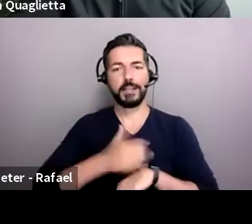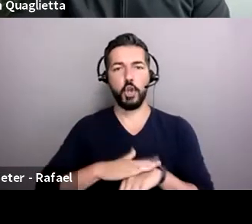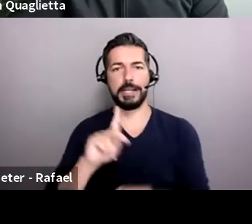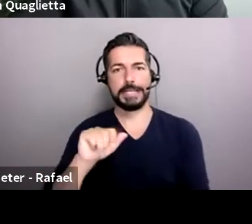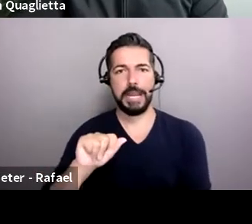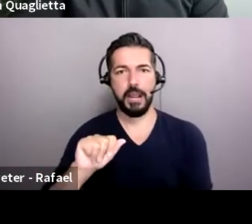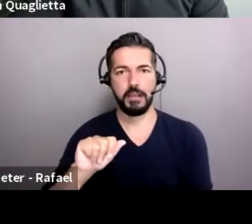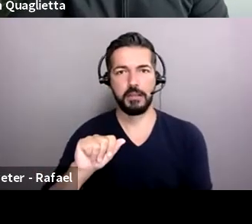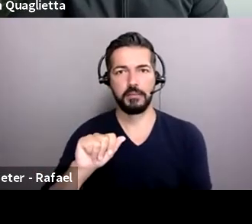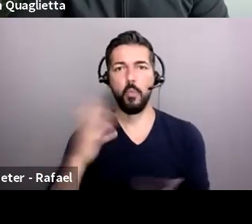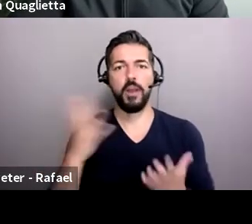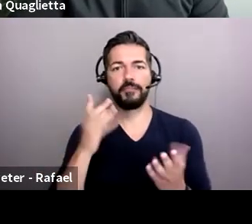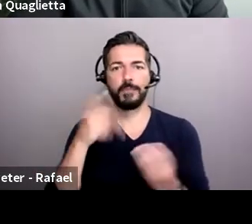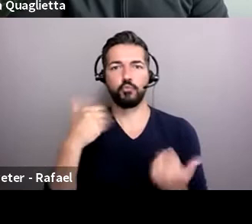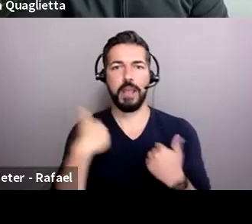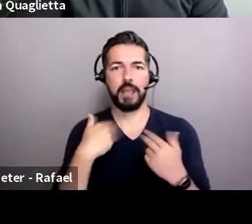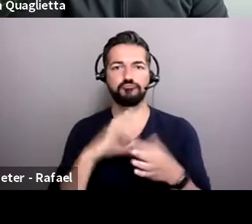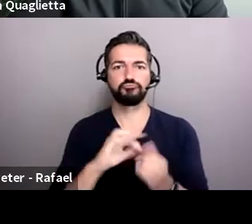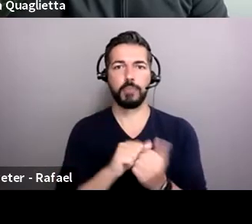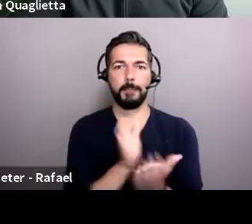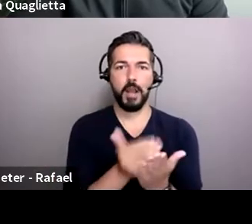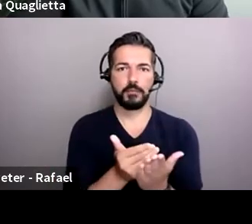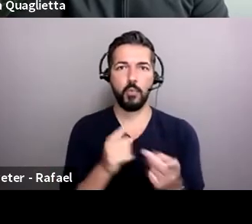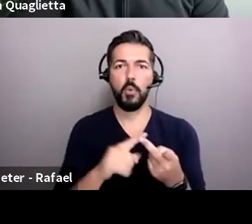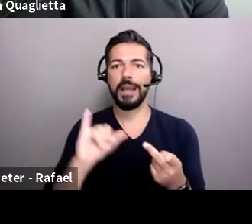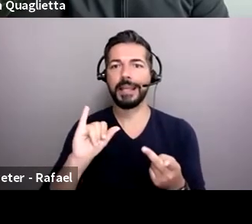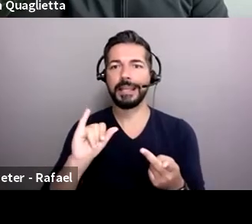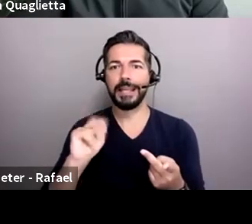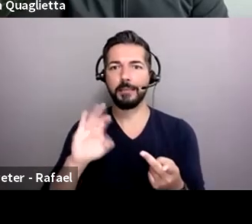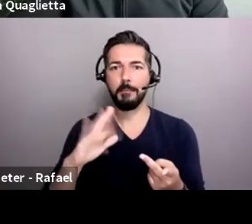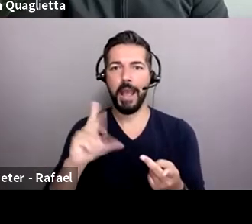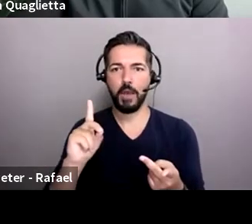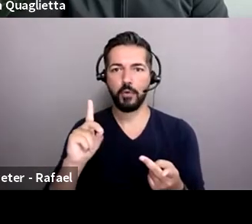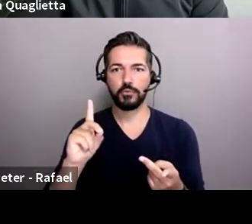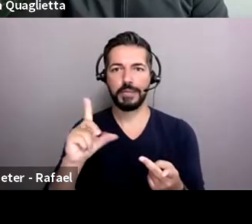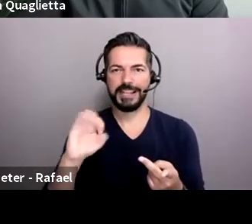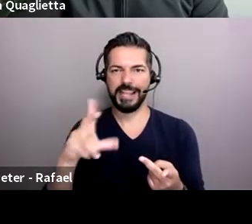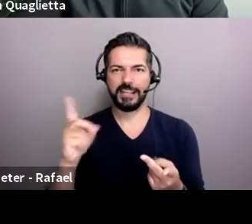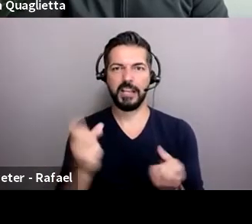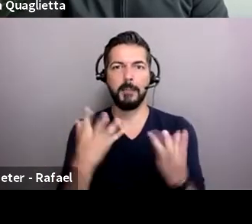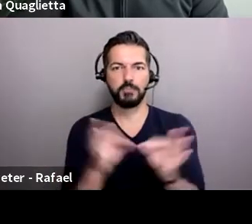what an inbound lead is worth, because then you'll have something to measure in the back end.